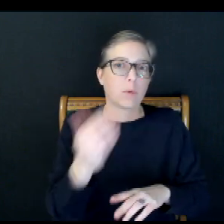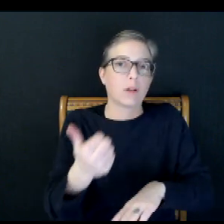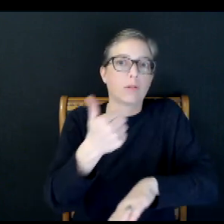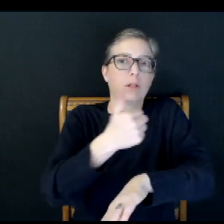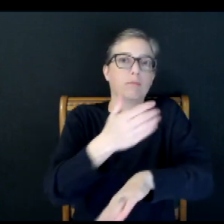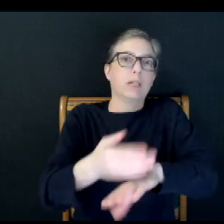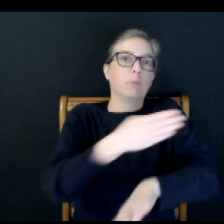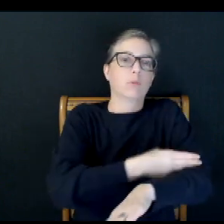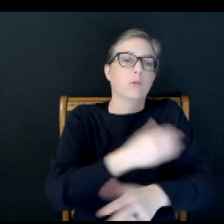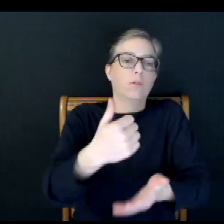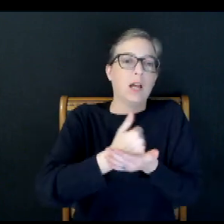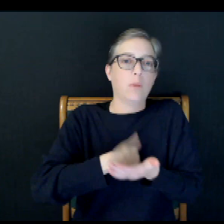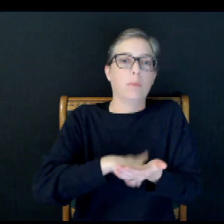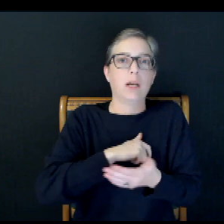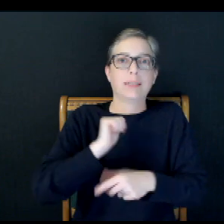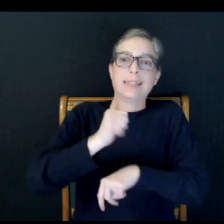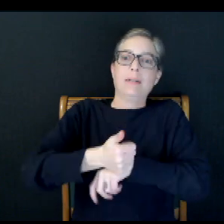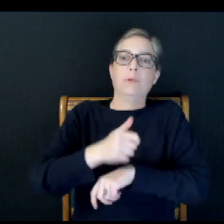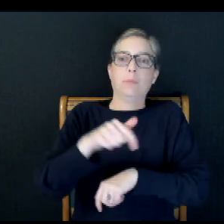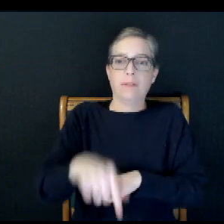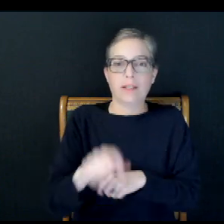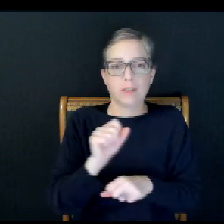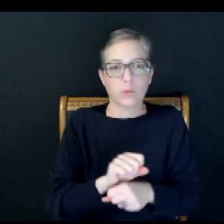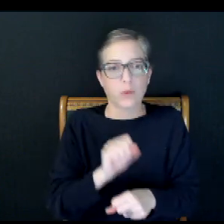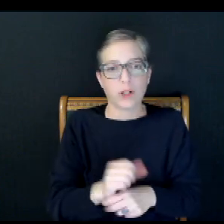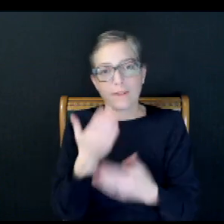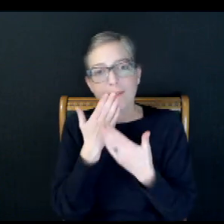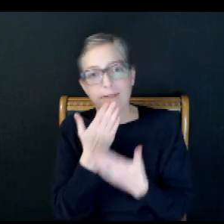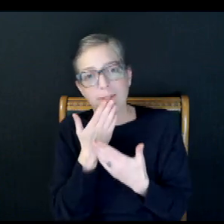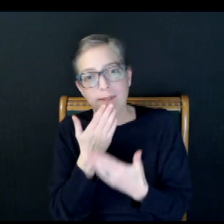Thank you all. I will check the Q and A for questions.